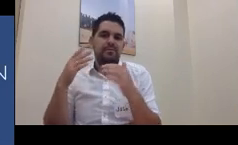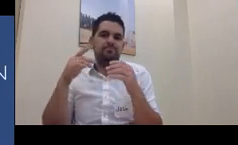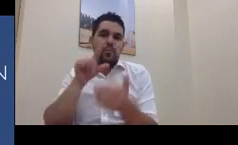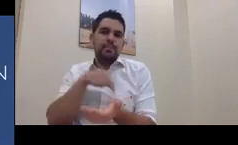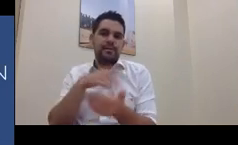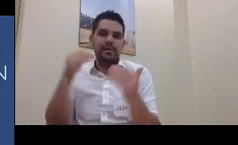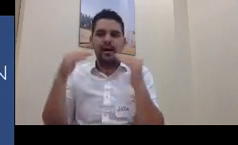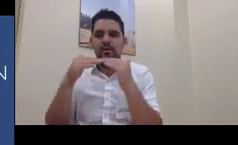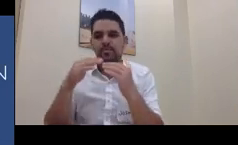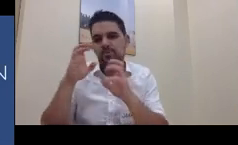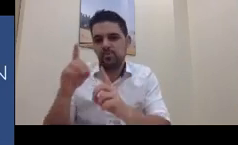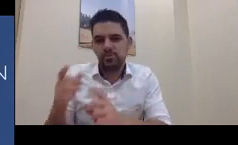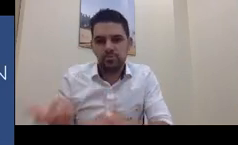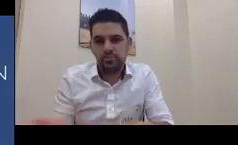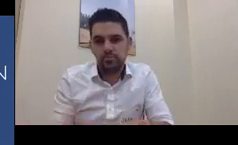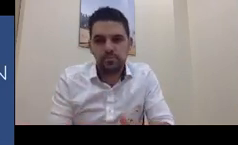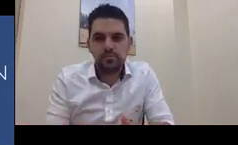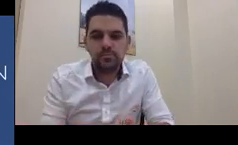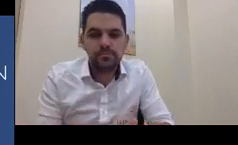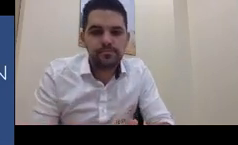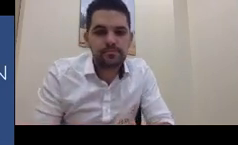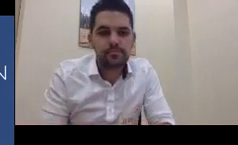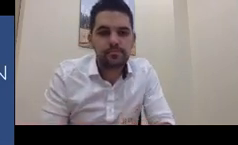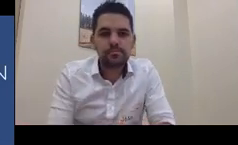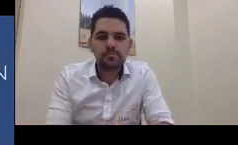And when they access school, they can get quality and equitable education.